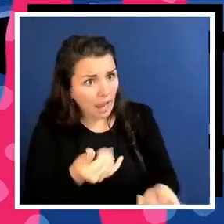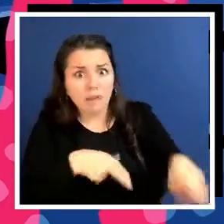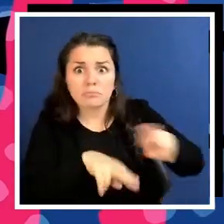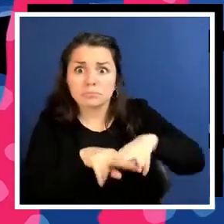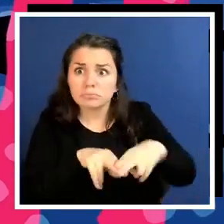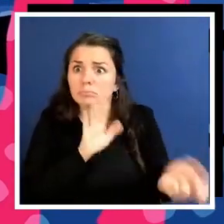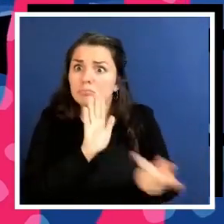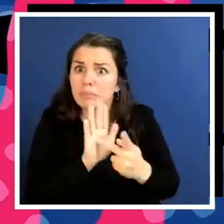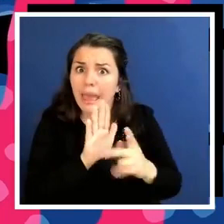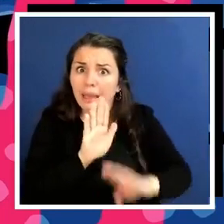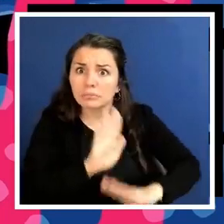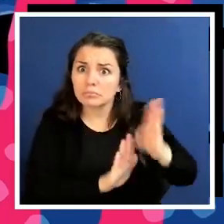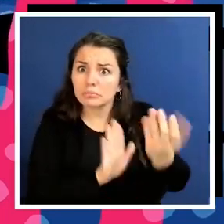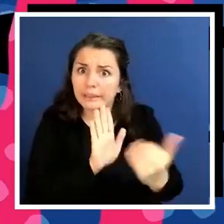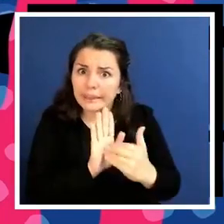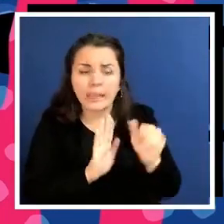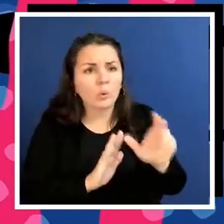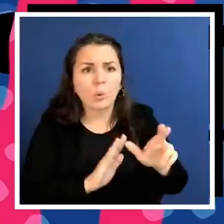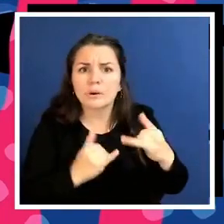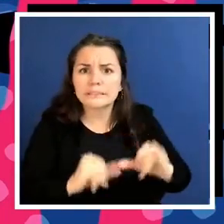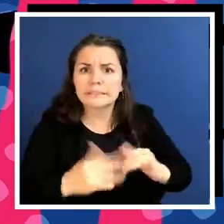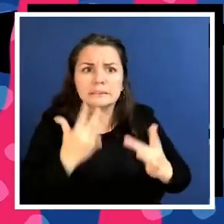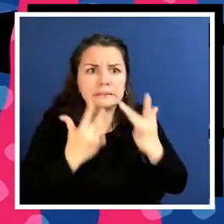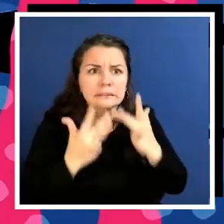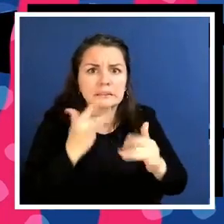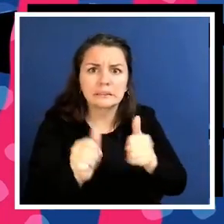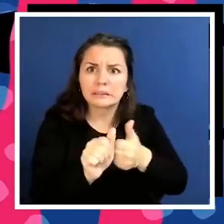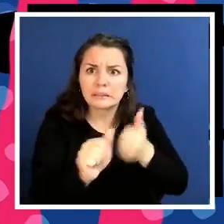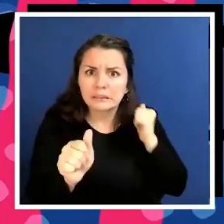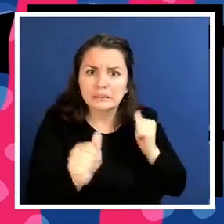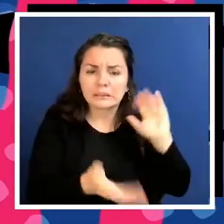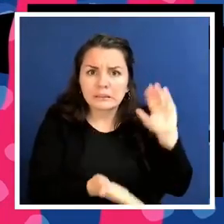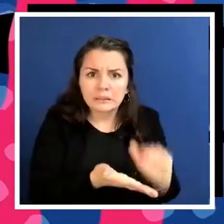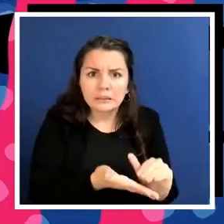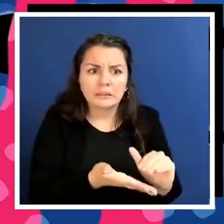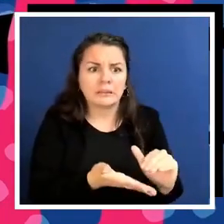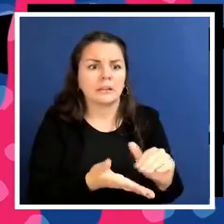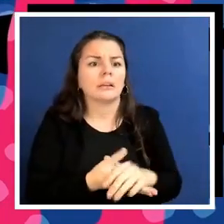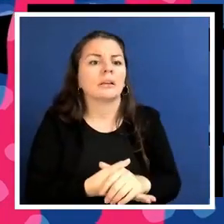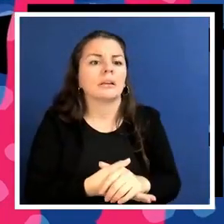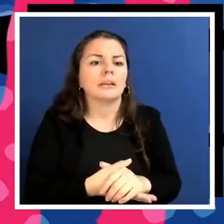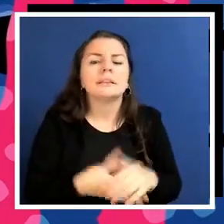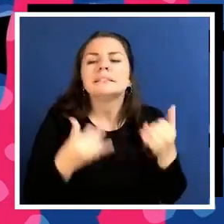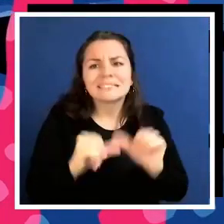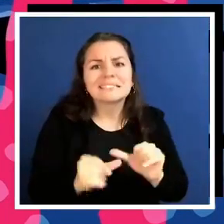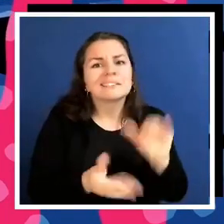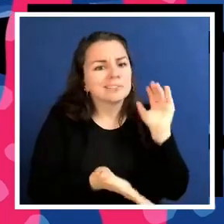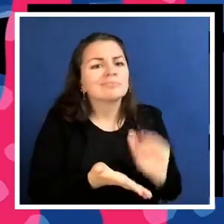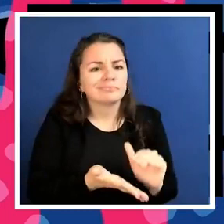SADLY, THAT SAME THING YOU SAID A LOT OF PEOPLE DID NOT WEAR THE PPE AND COULD NOT WORK.WE ABLE TO WORK -WHERE OURS BACK